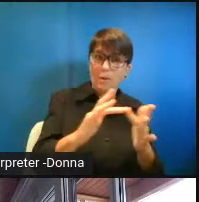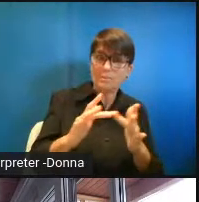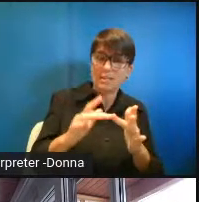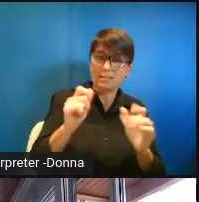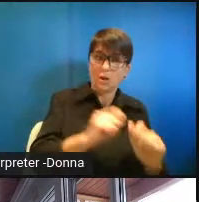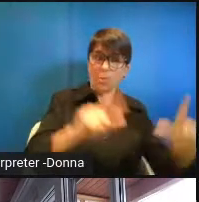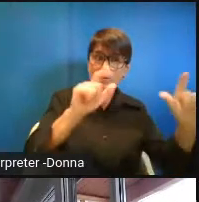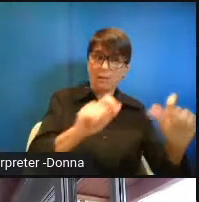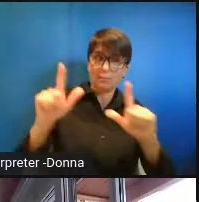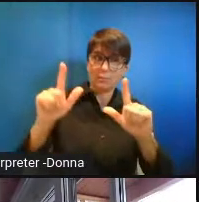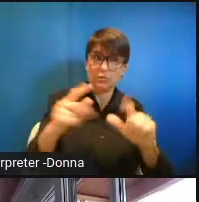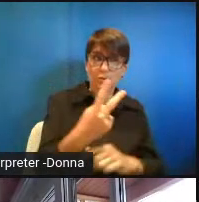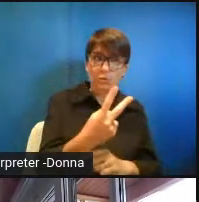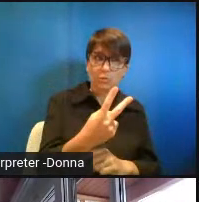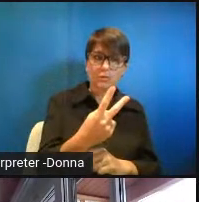. Two open another tab